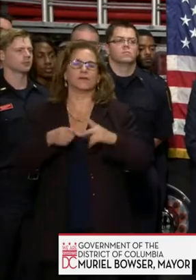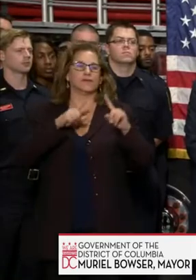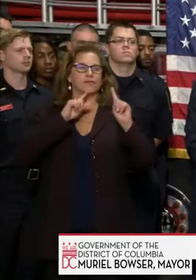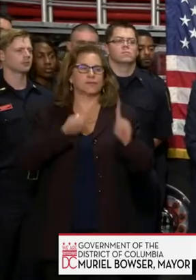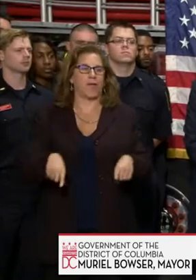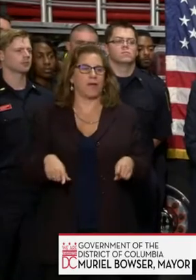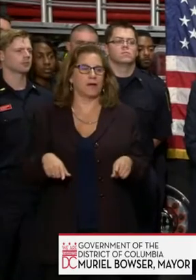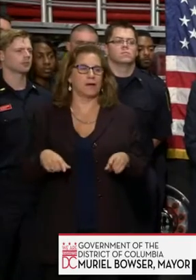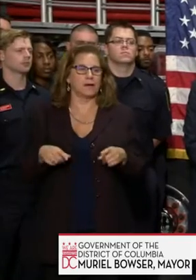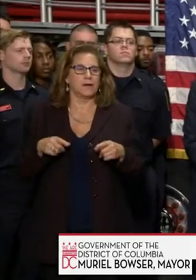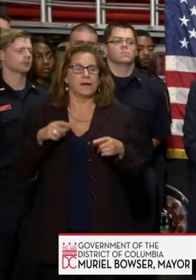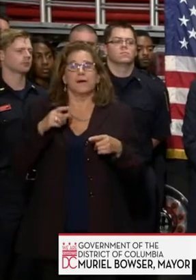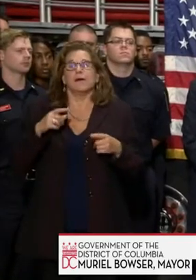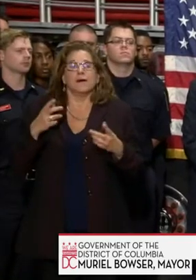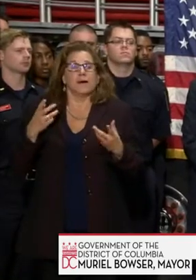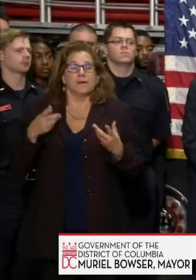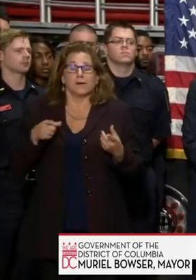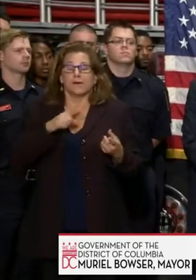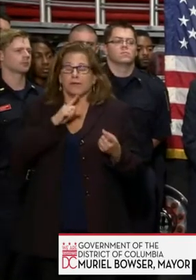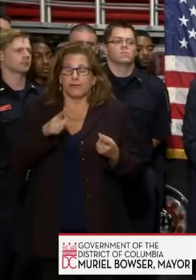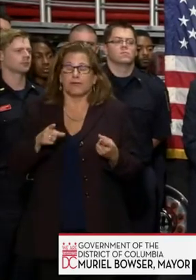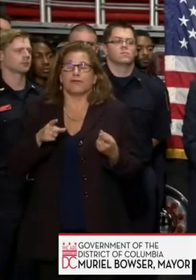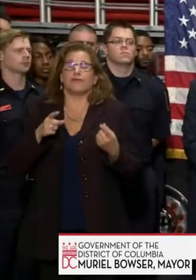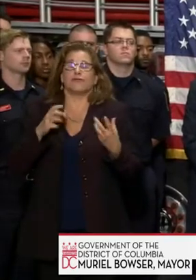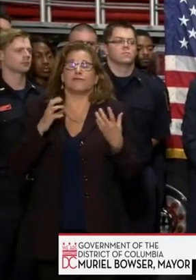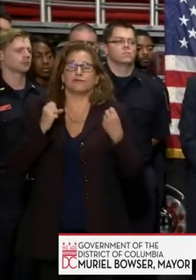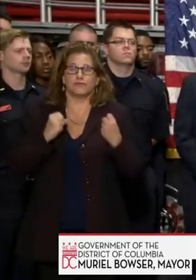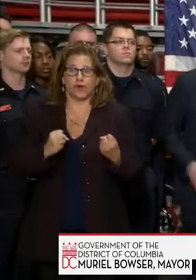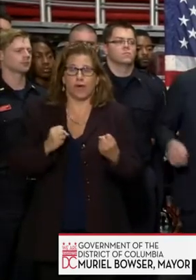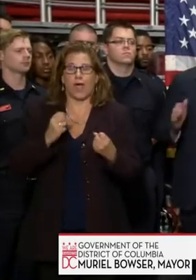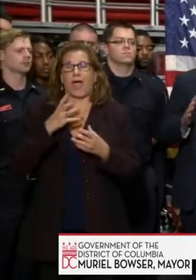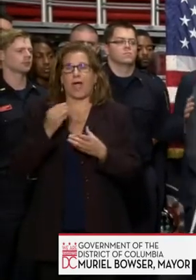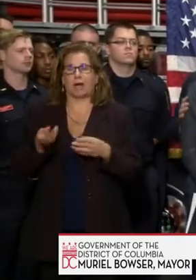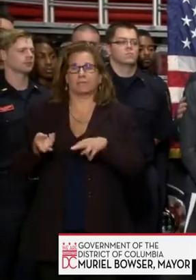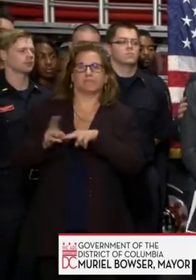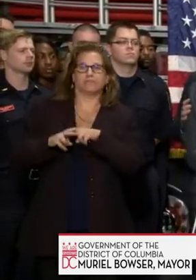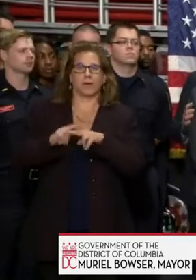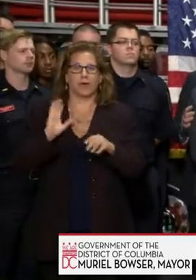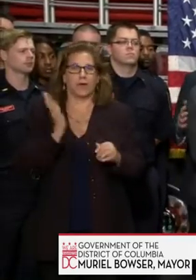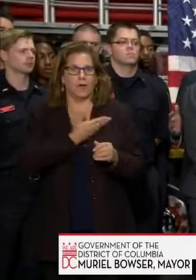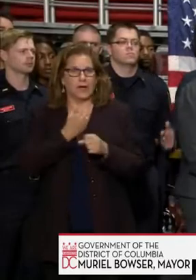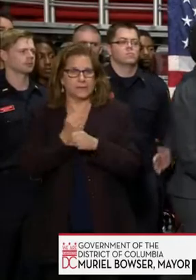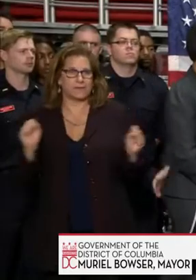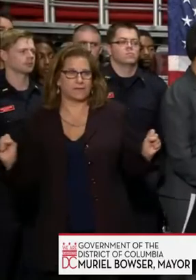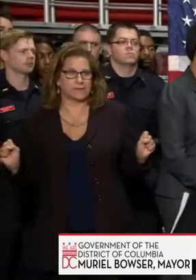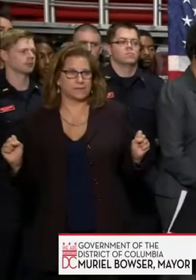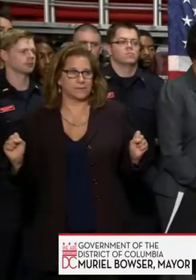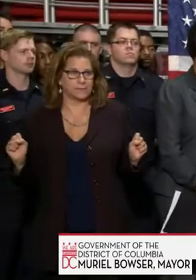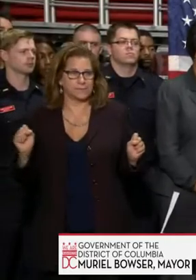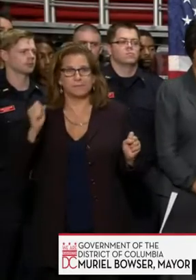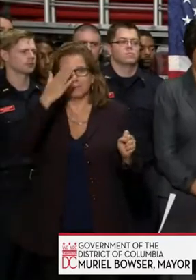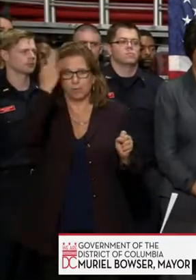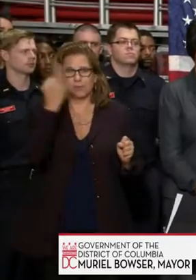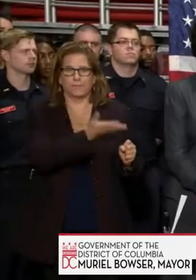BECAUSE OF YOU. >> THANK YOU VERY MUCH, MAYOR